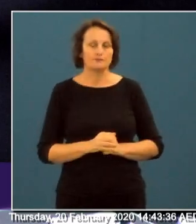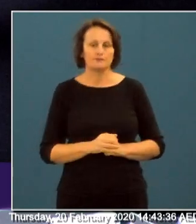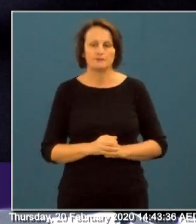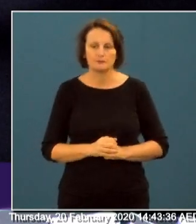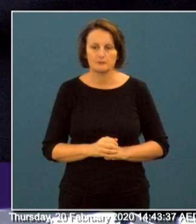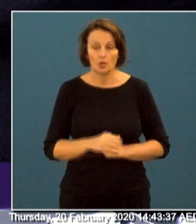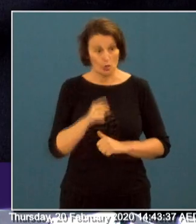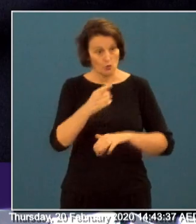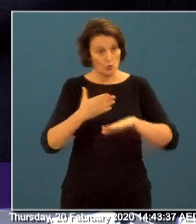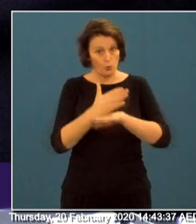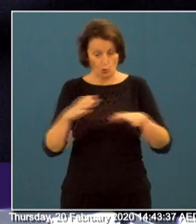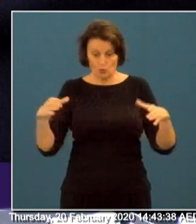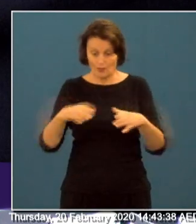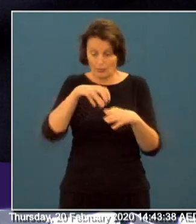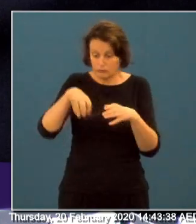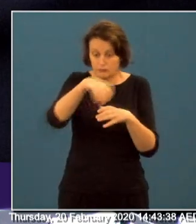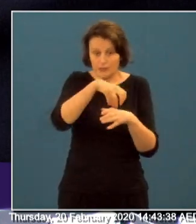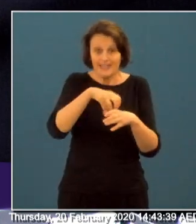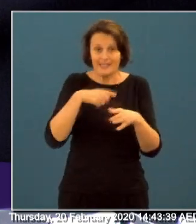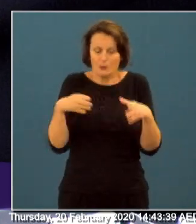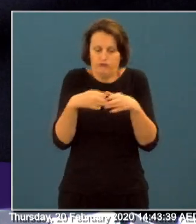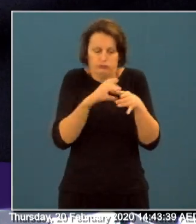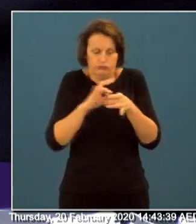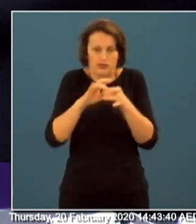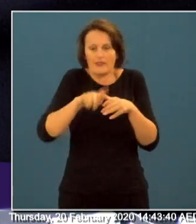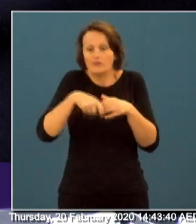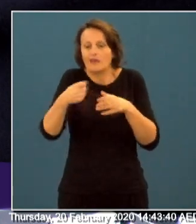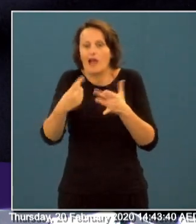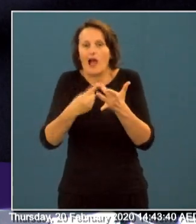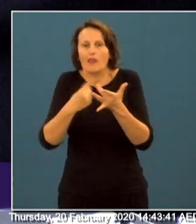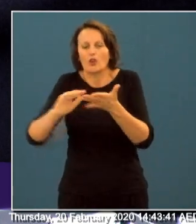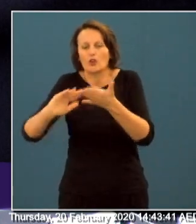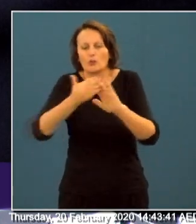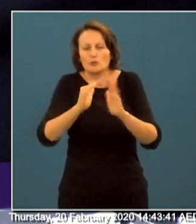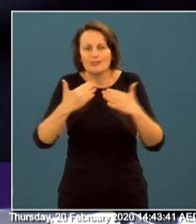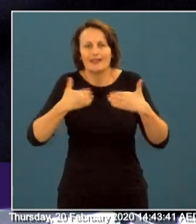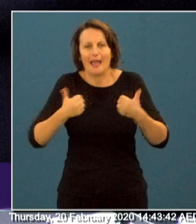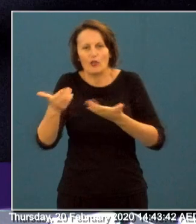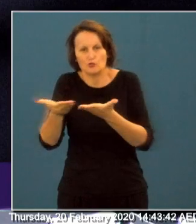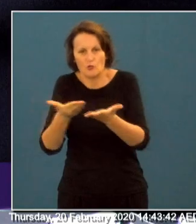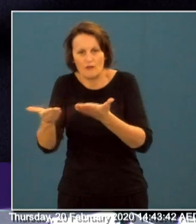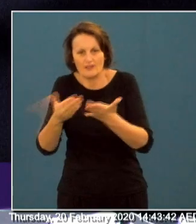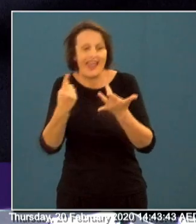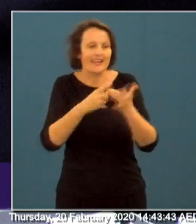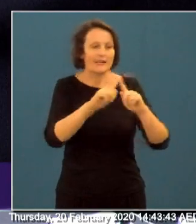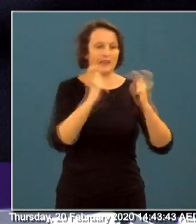We are collocated with allied community health services and co-located with new team Strides. Within a hospital or where are you based?